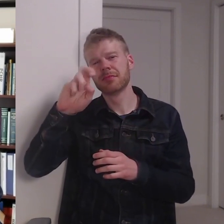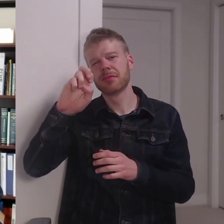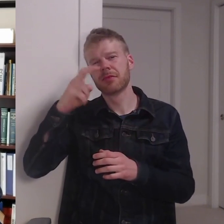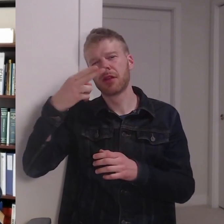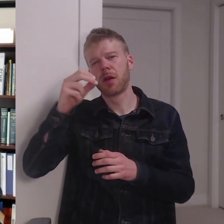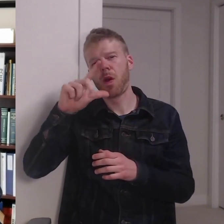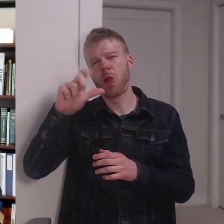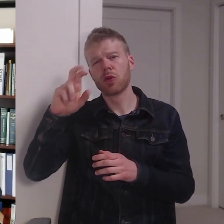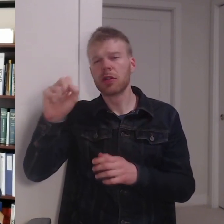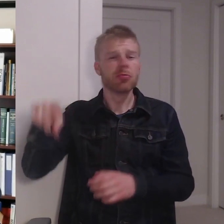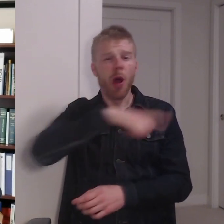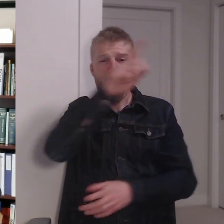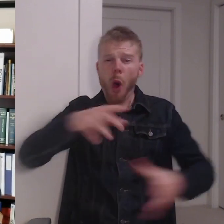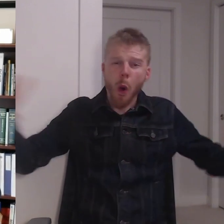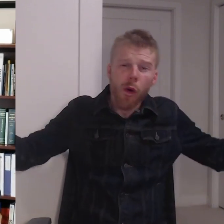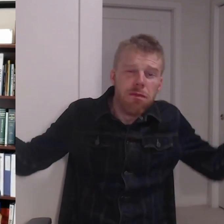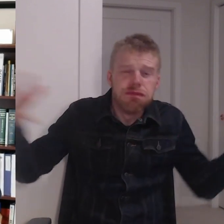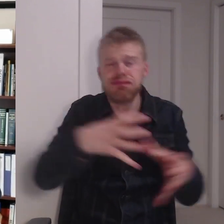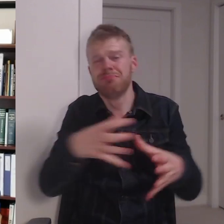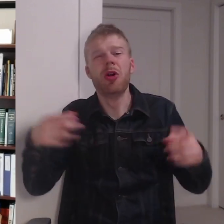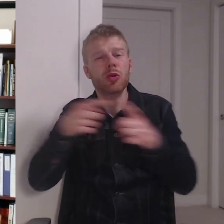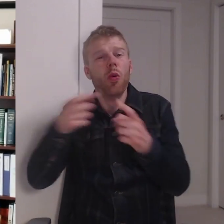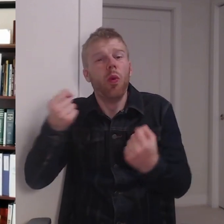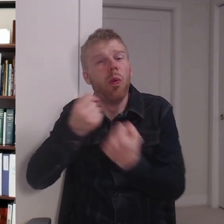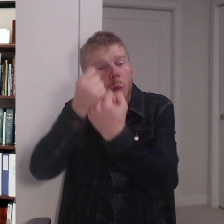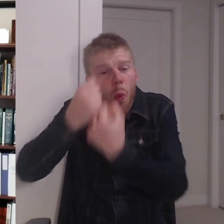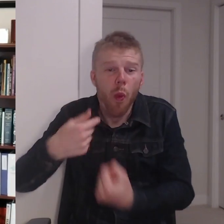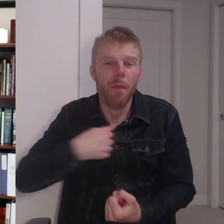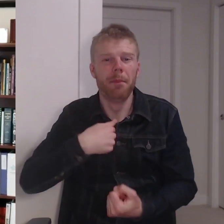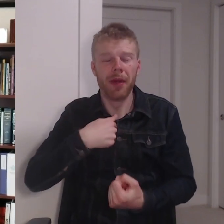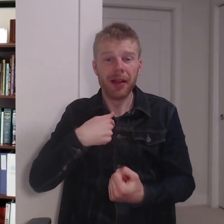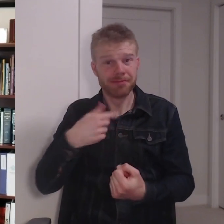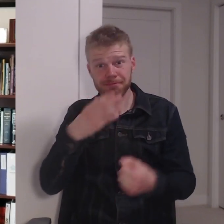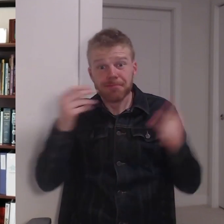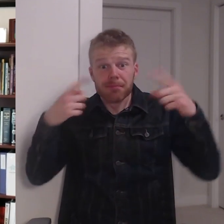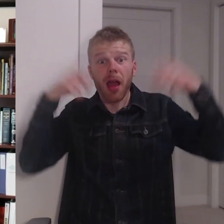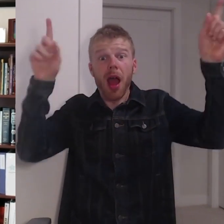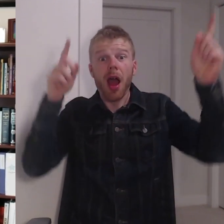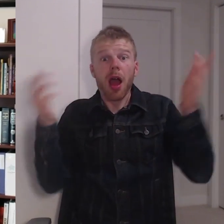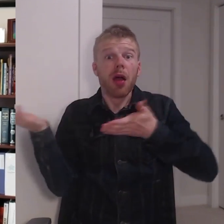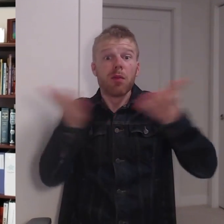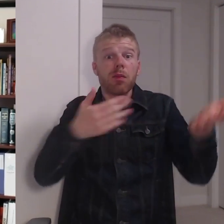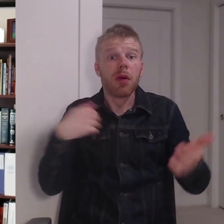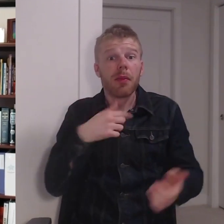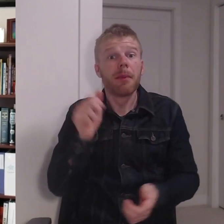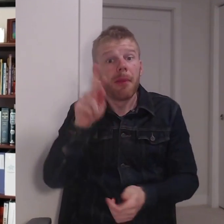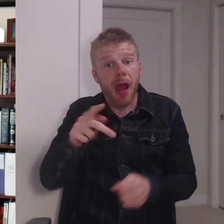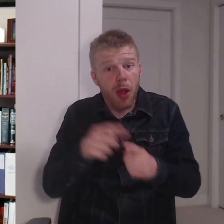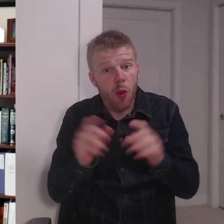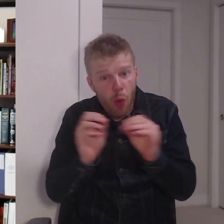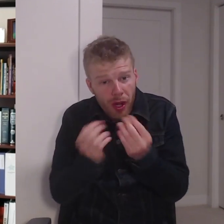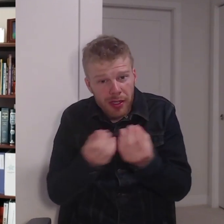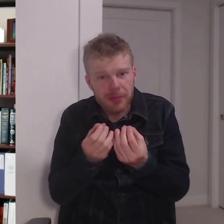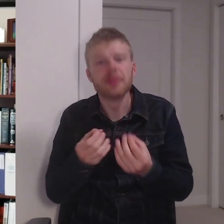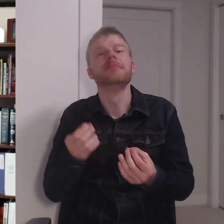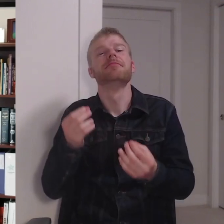stakeholders rallied to support me and were able to bring me back to the